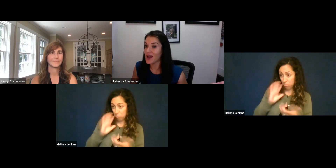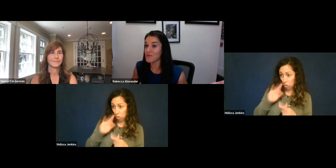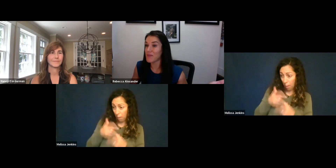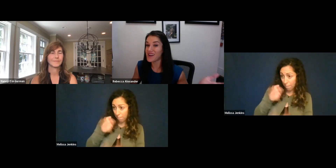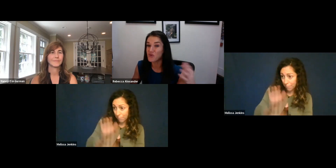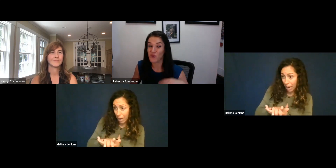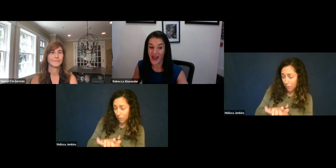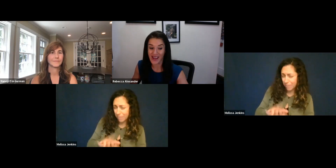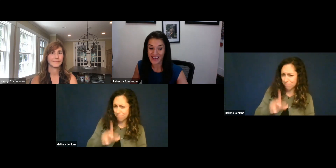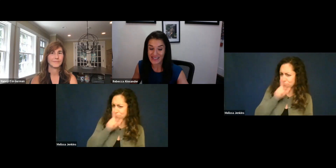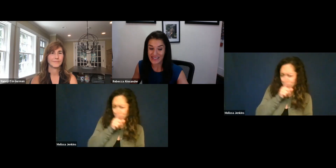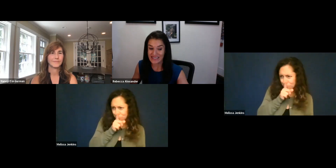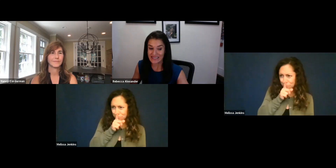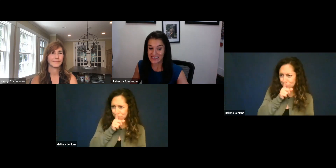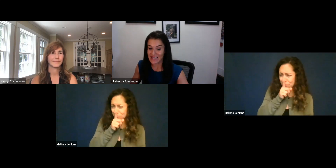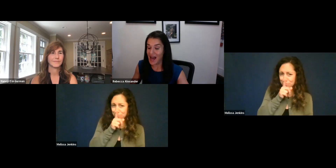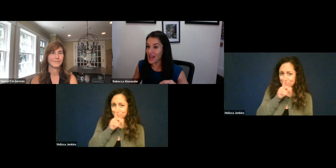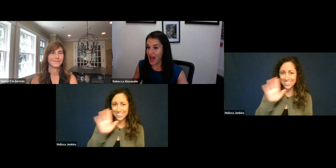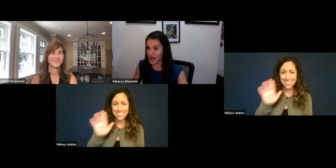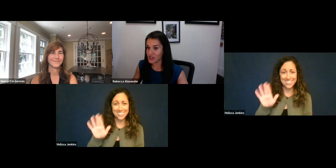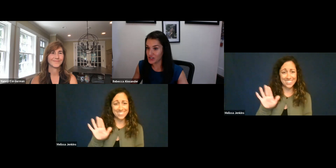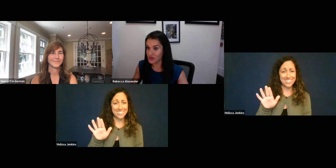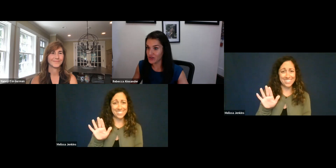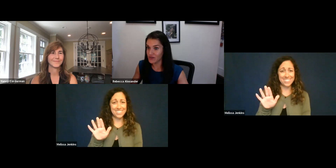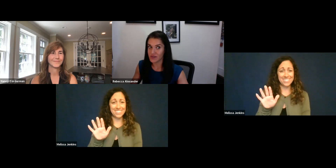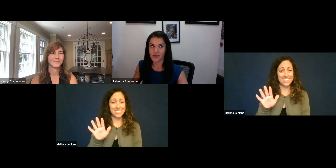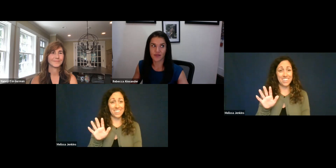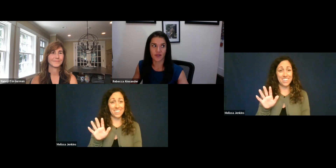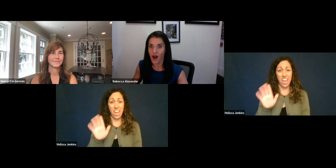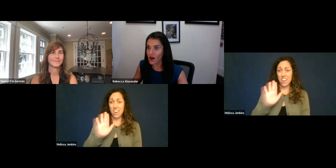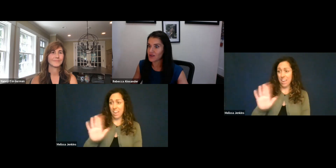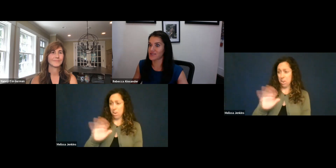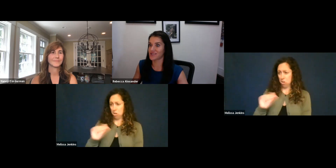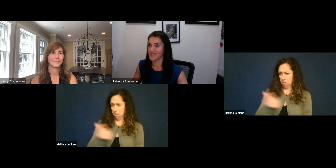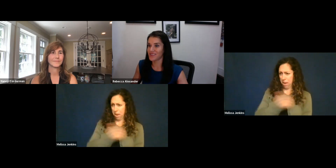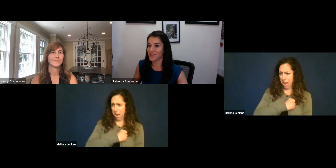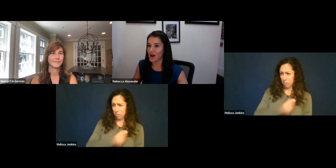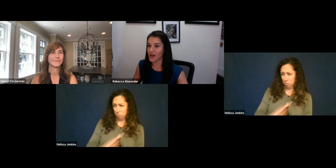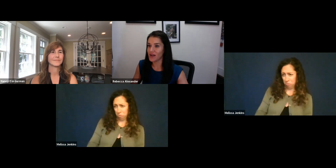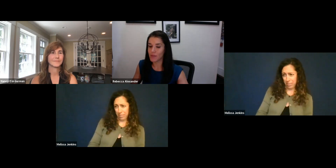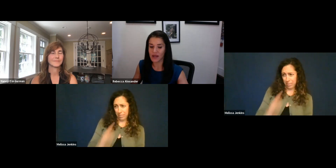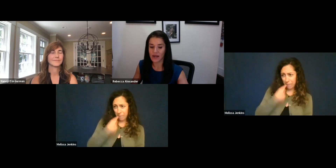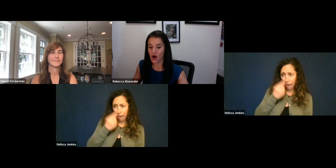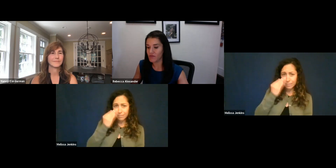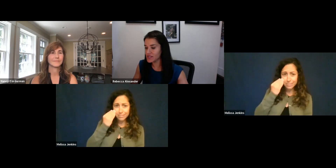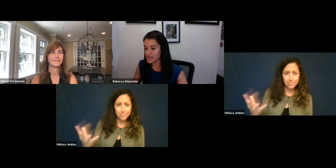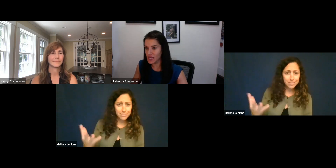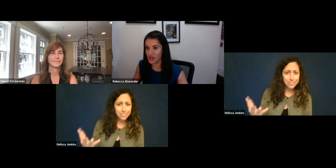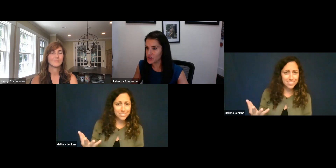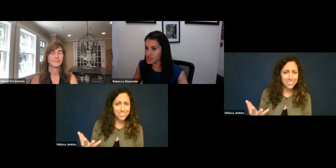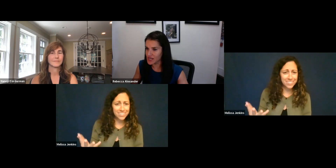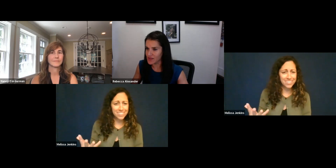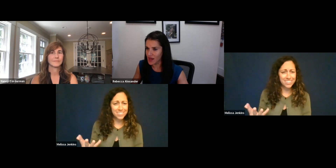And by the way, that attitude sucks. Right? I mean, obviously I understand that,